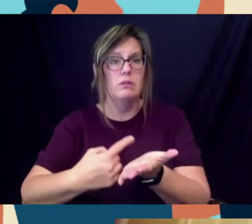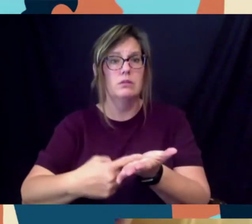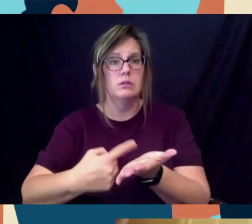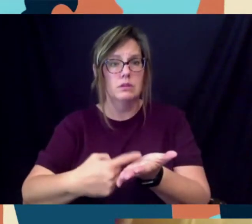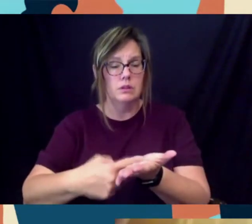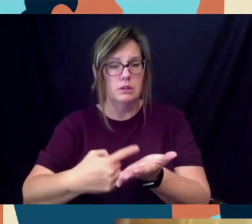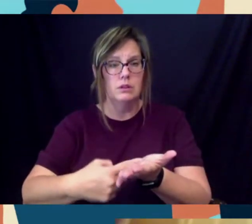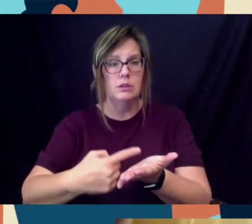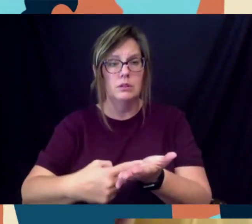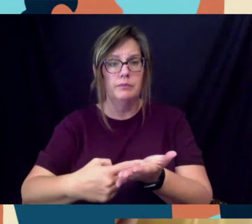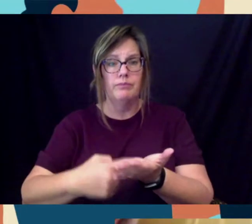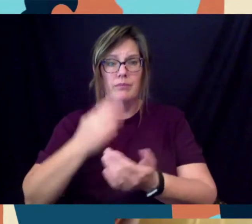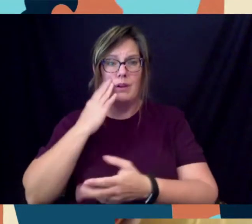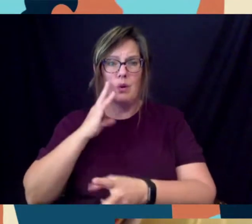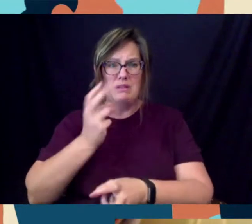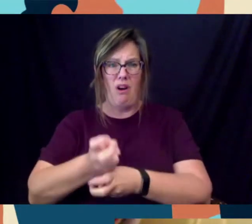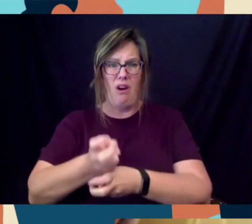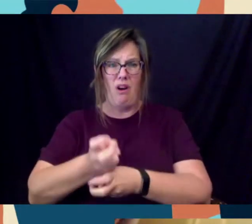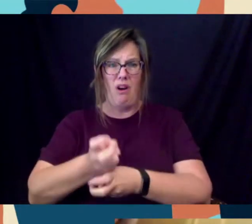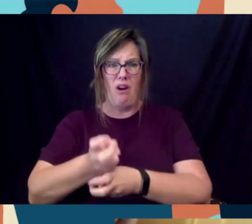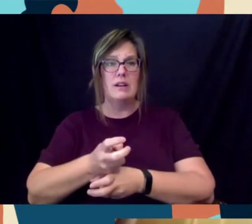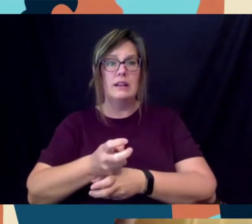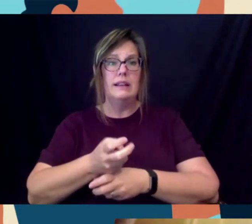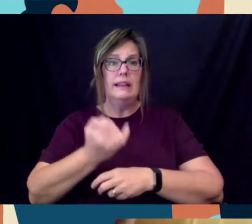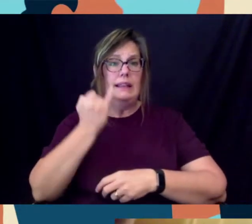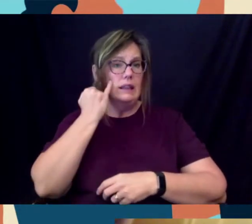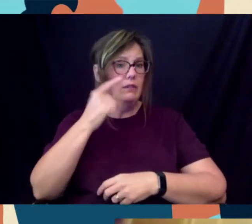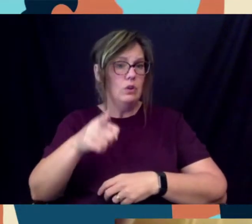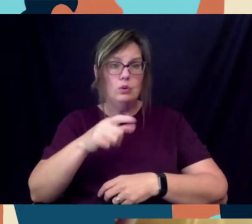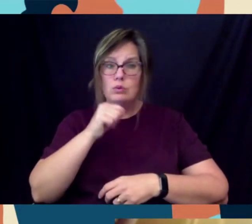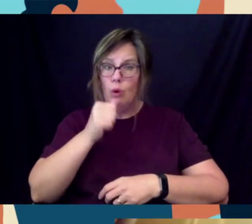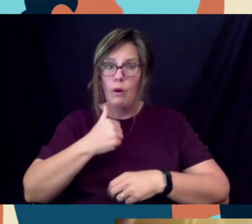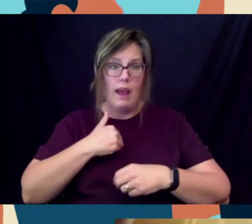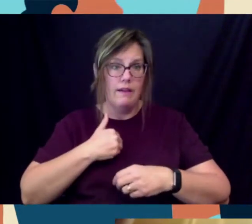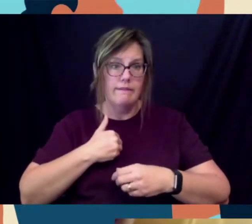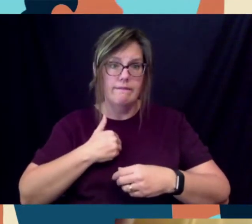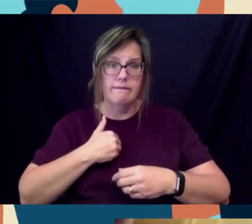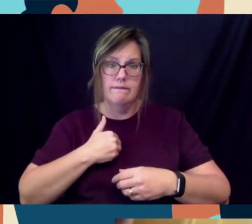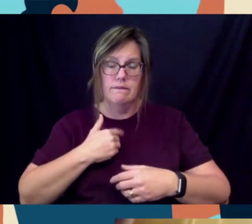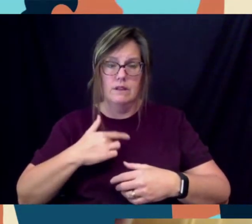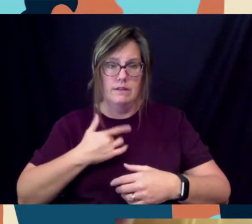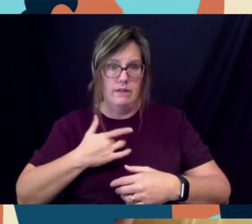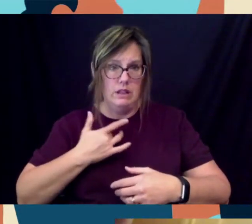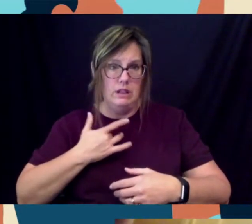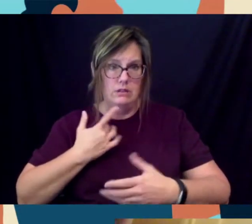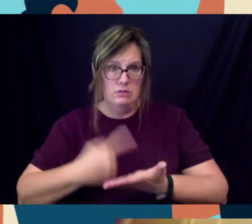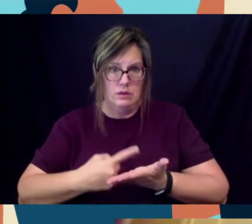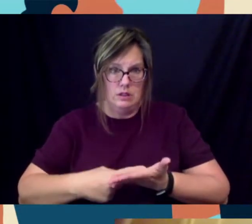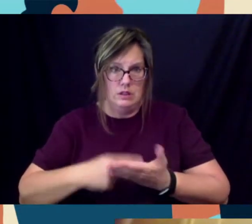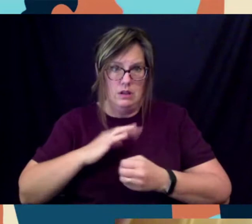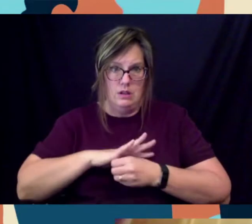hard if you don't have these things to talk about and it just bottles up until you explode